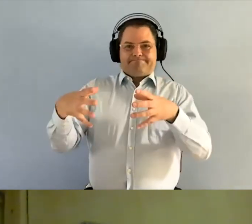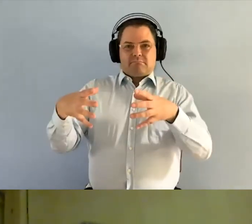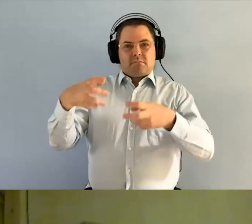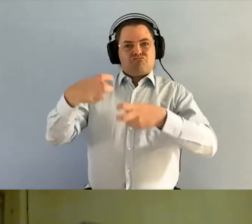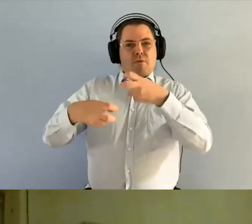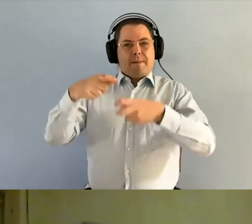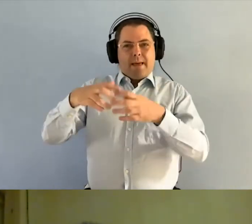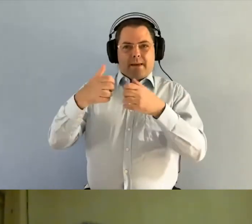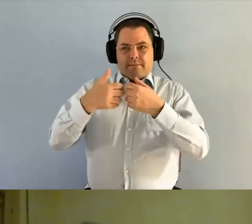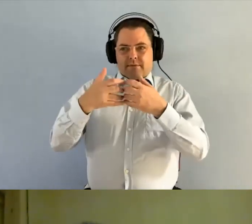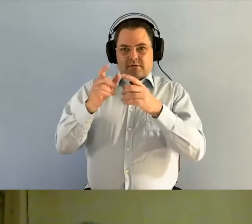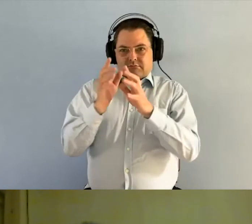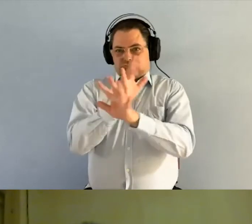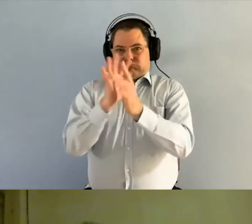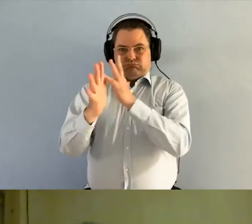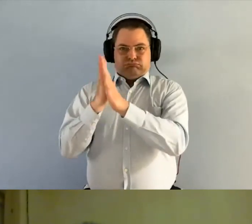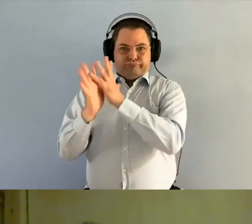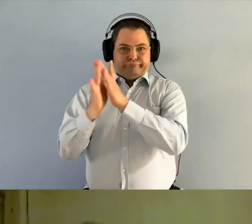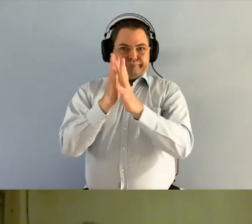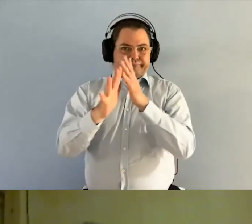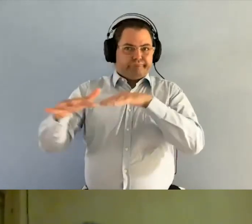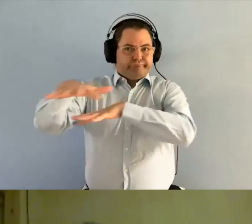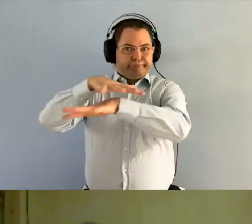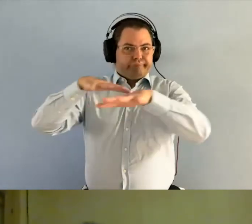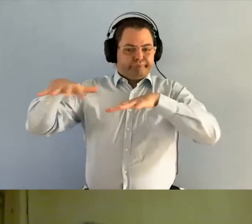the medical health issues in Syria who were all